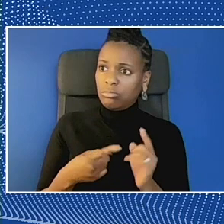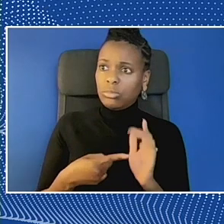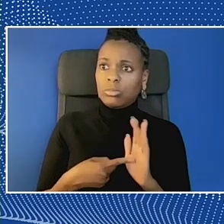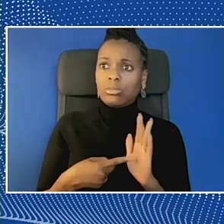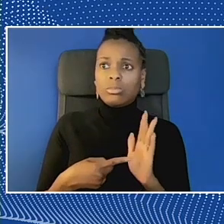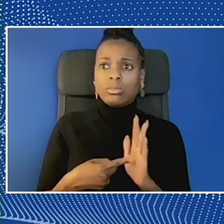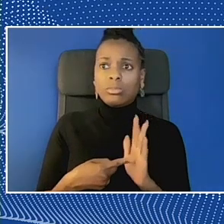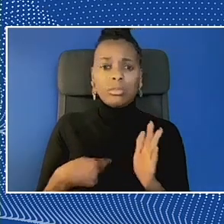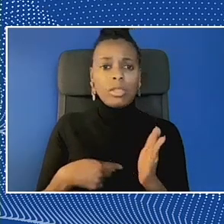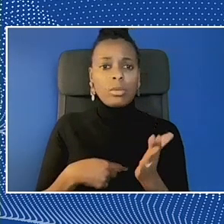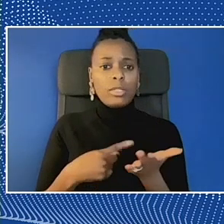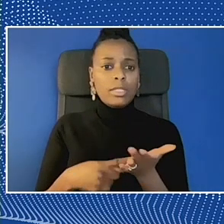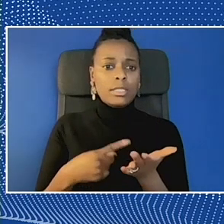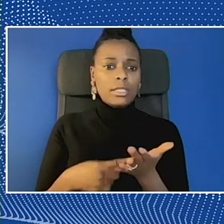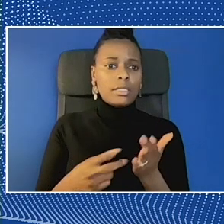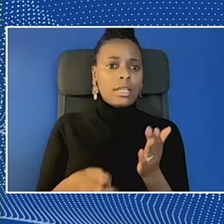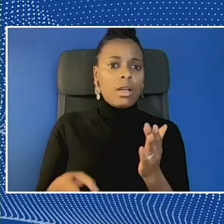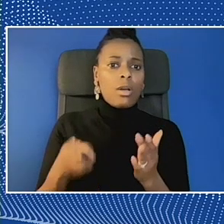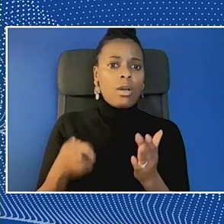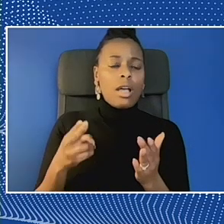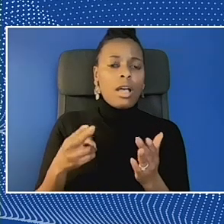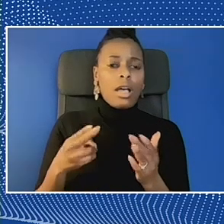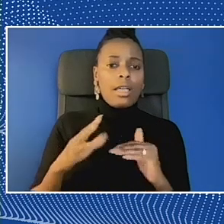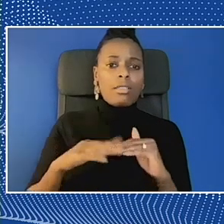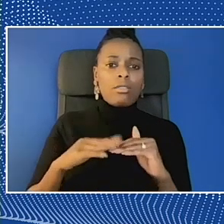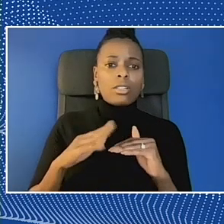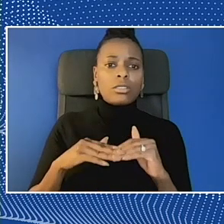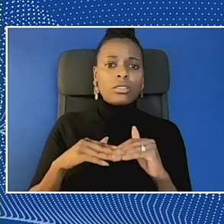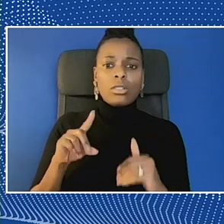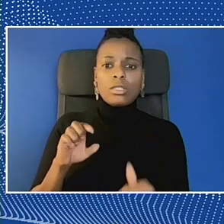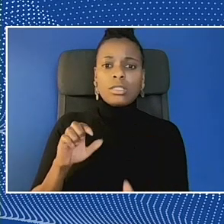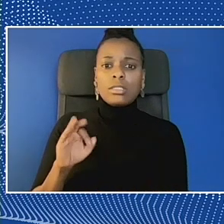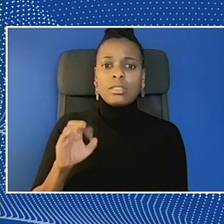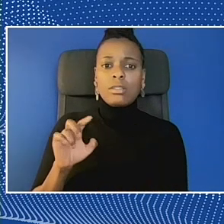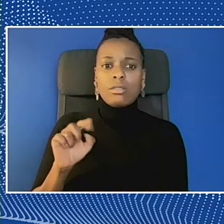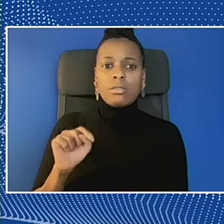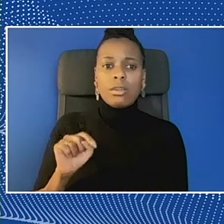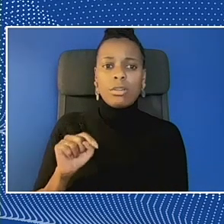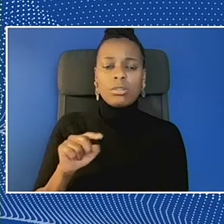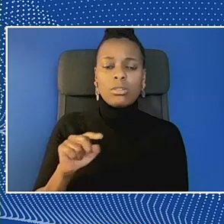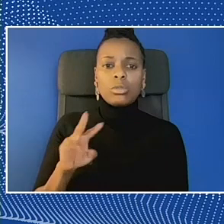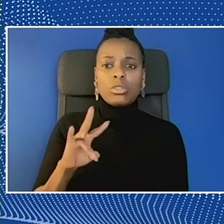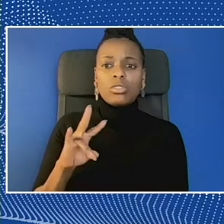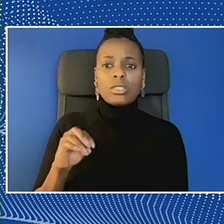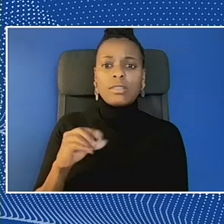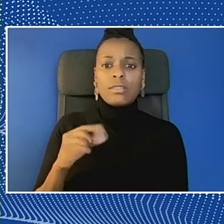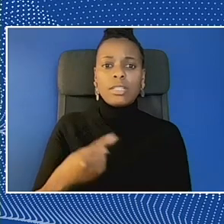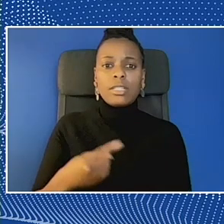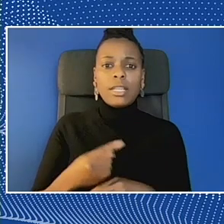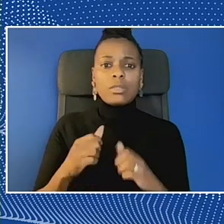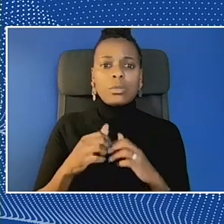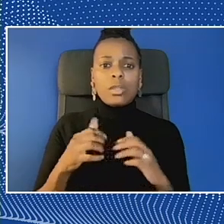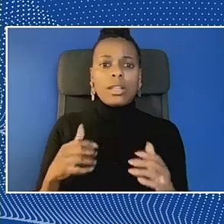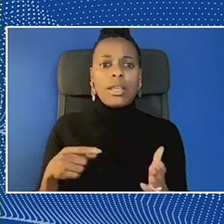of a threshold default is, you know, 270 days without a payment is a long time. And that we thought, you know, both that